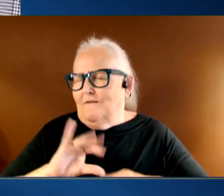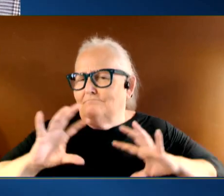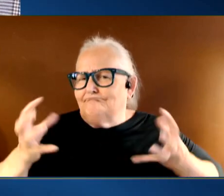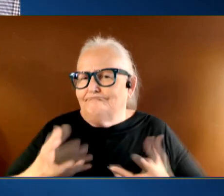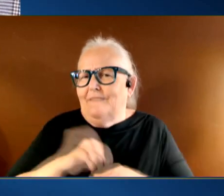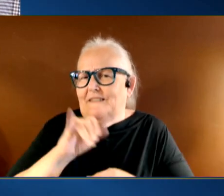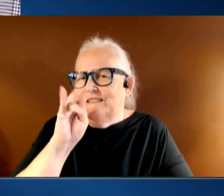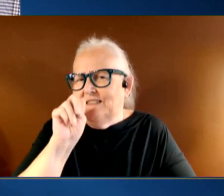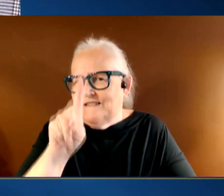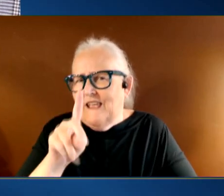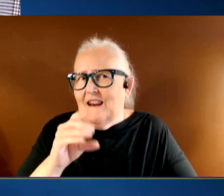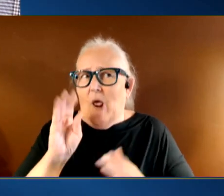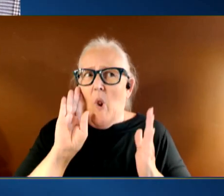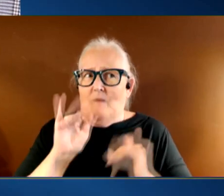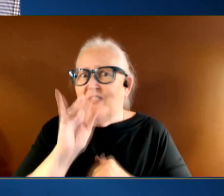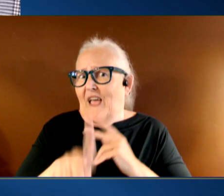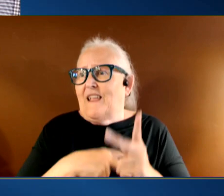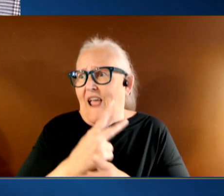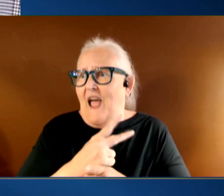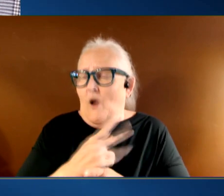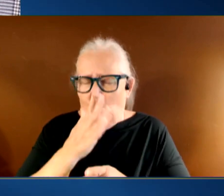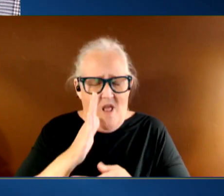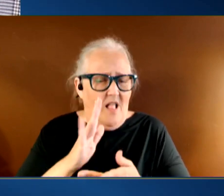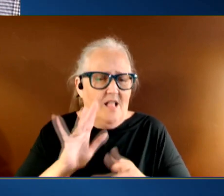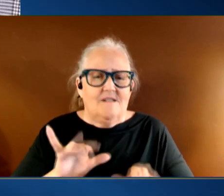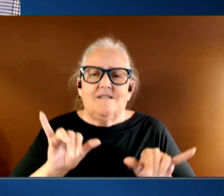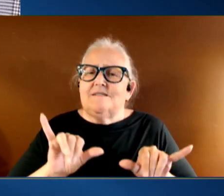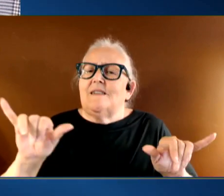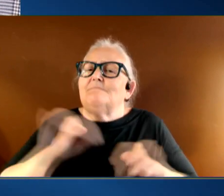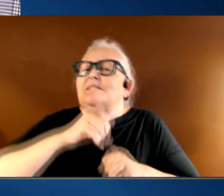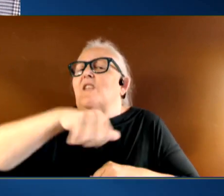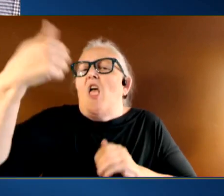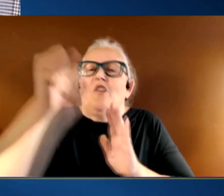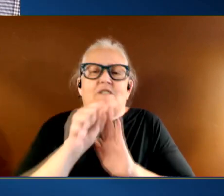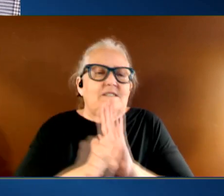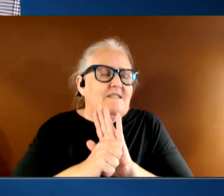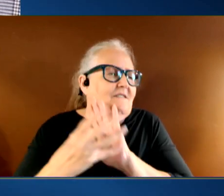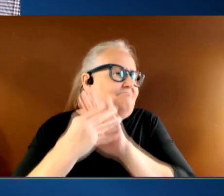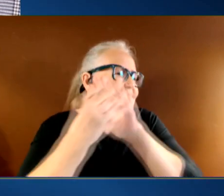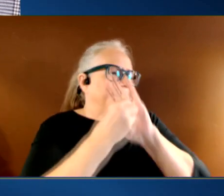ours become broadly available so that the entire SCD community and the nation can access and use